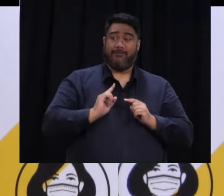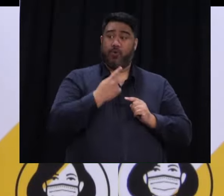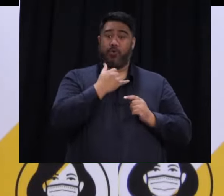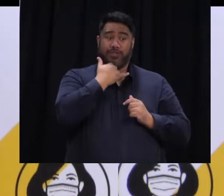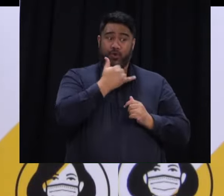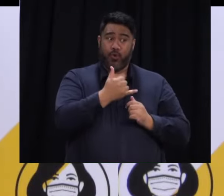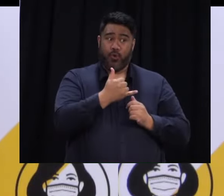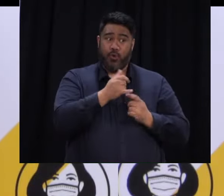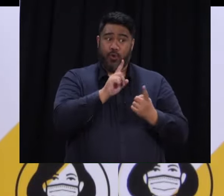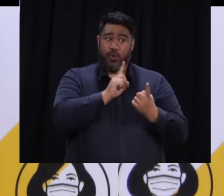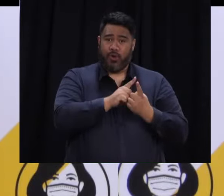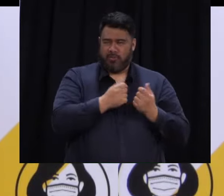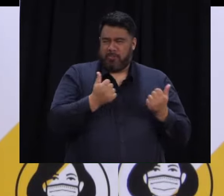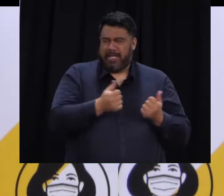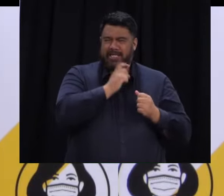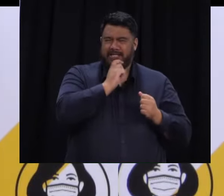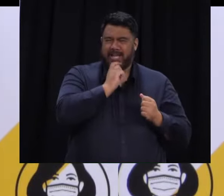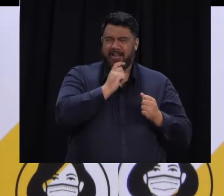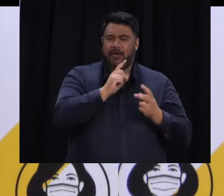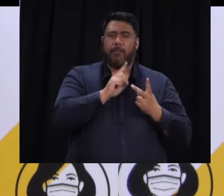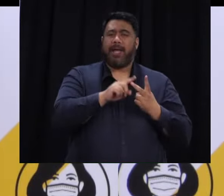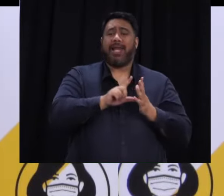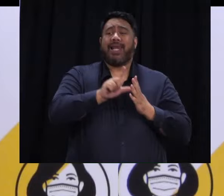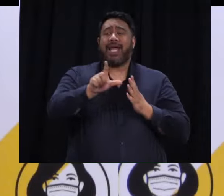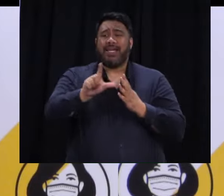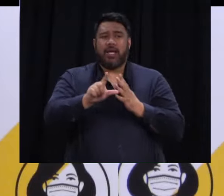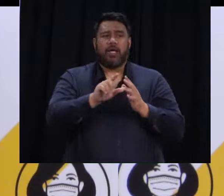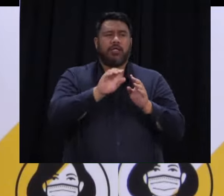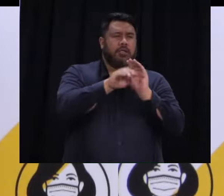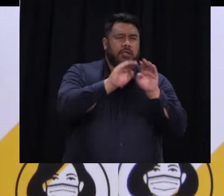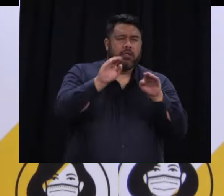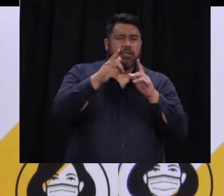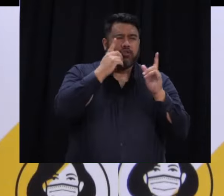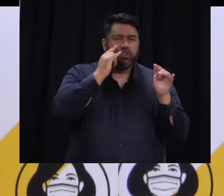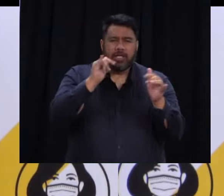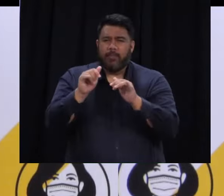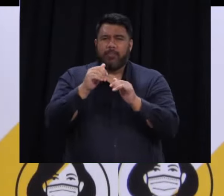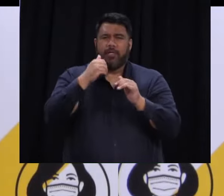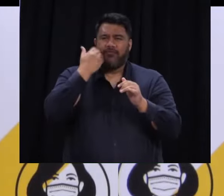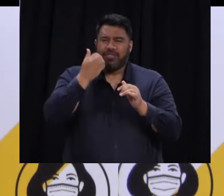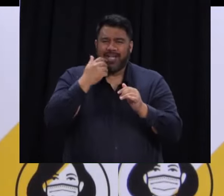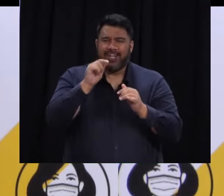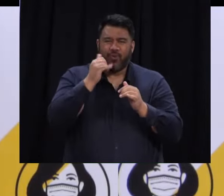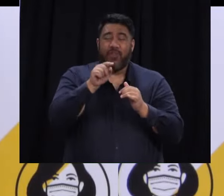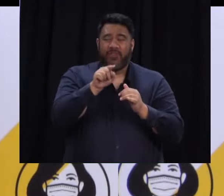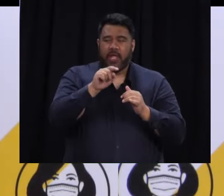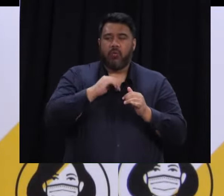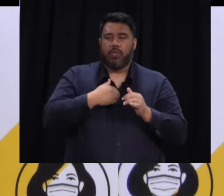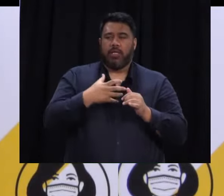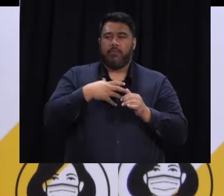not so much to make those initial calls but the follow-up